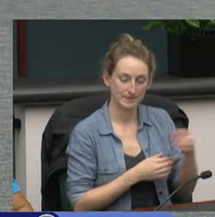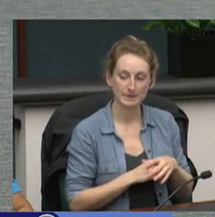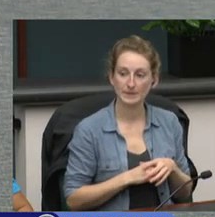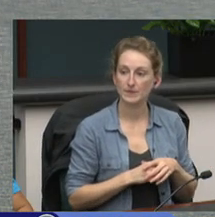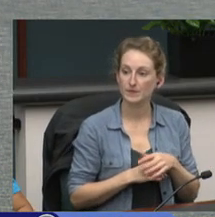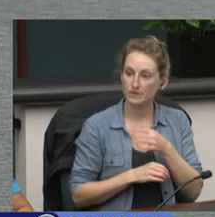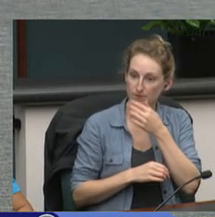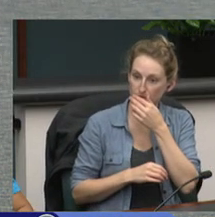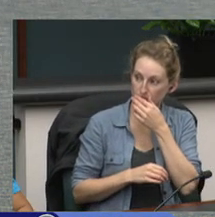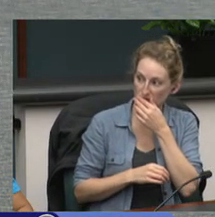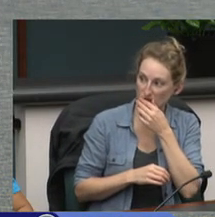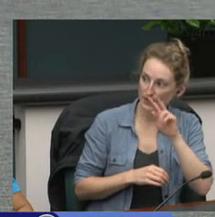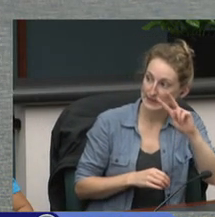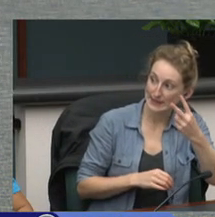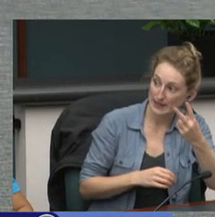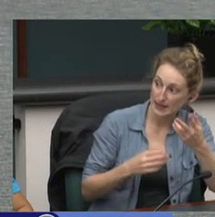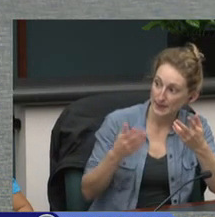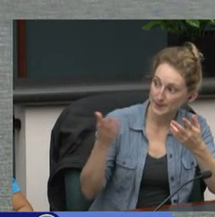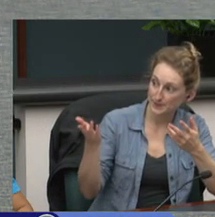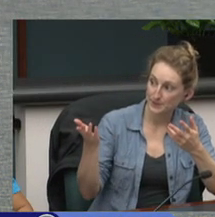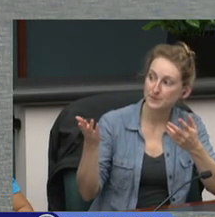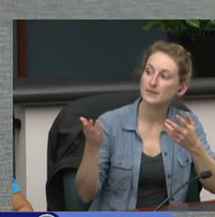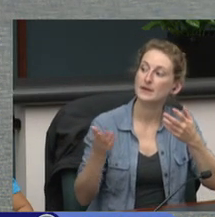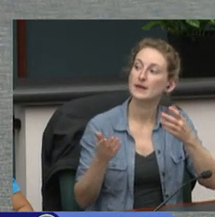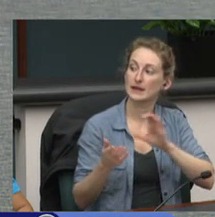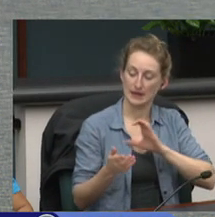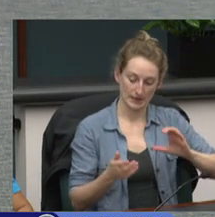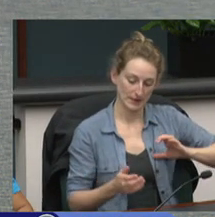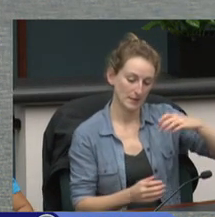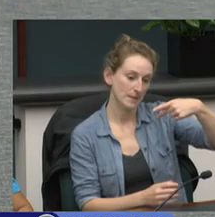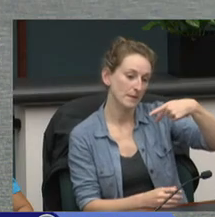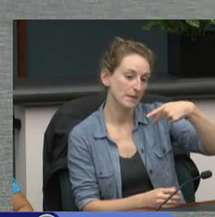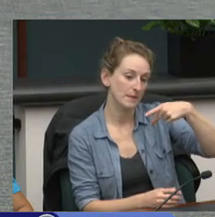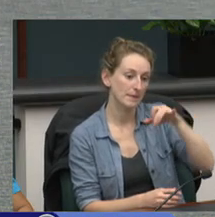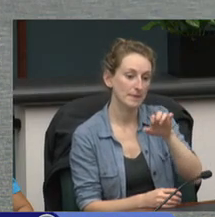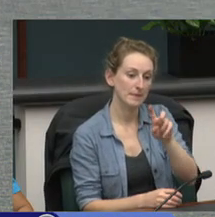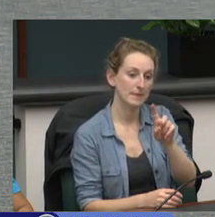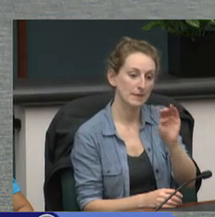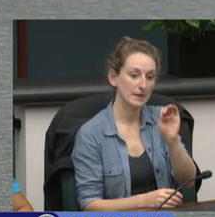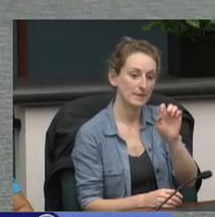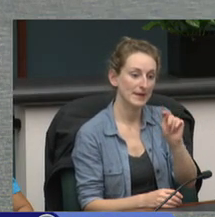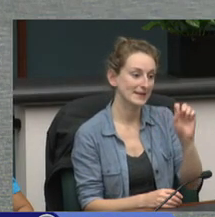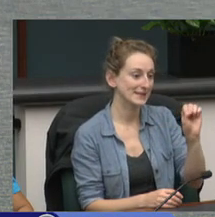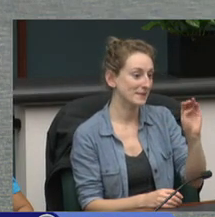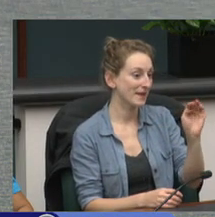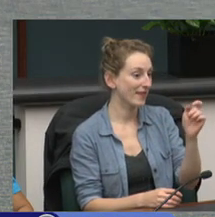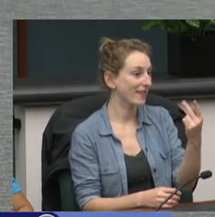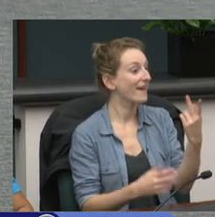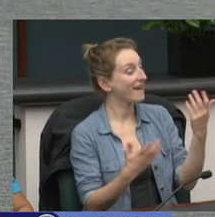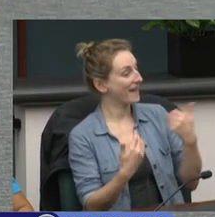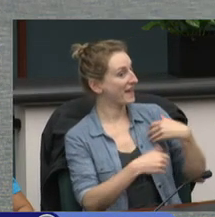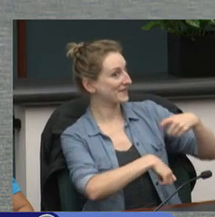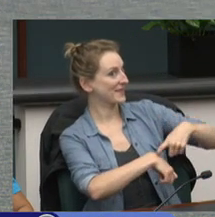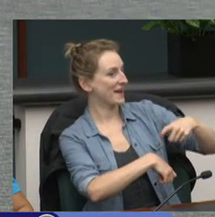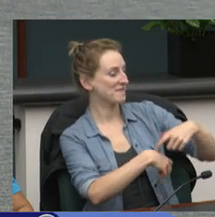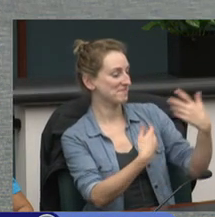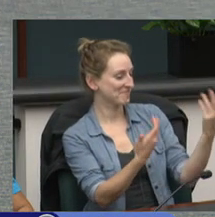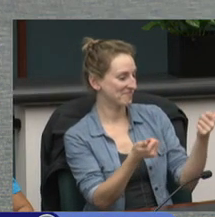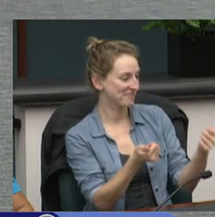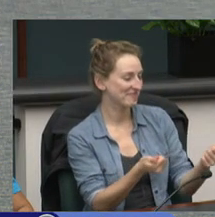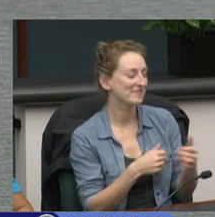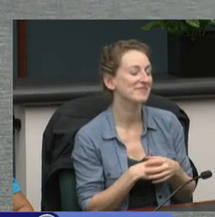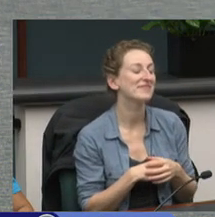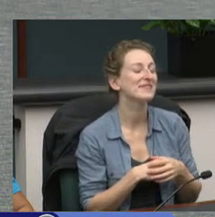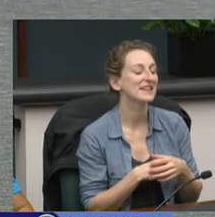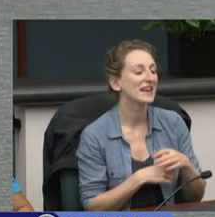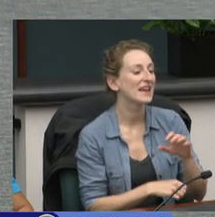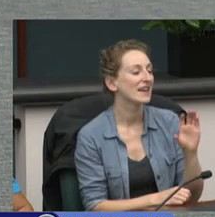councilman piedmon Smith called the sacs and the commercial subdivision called